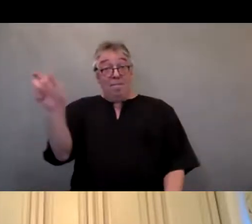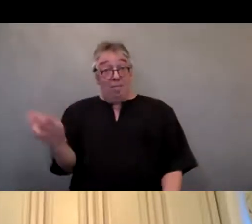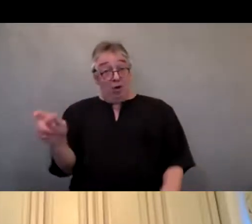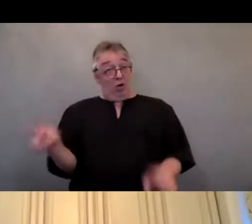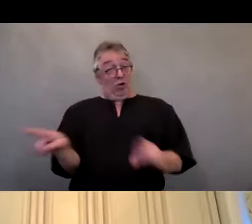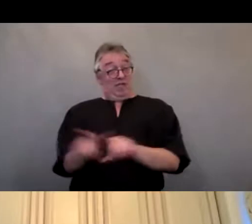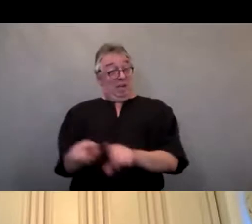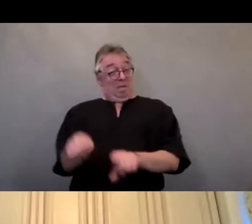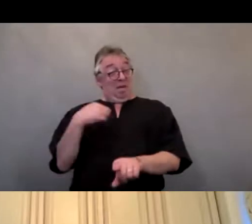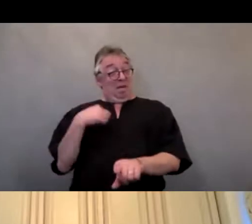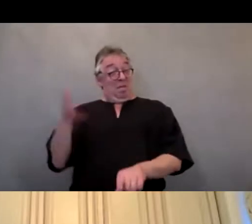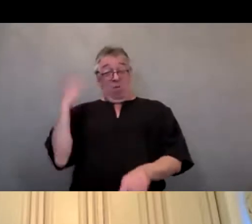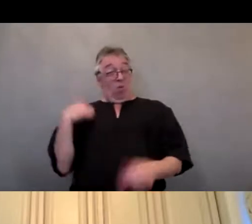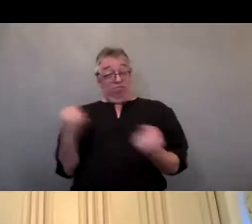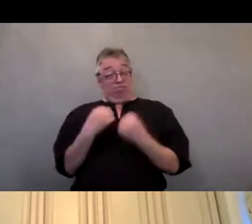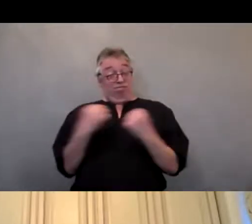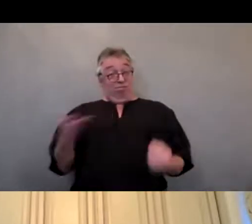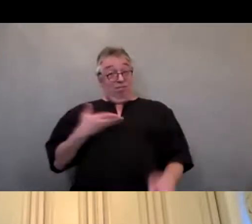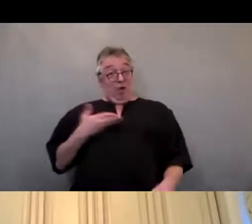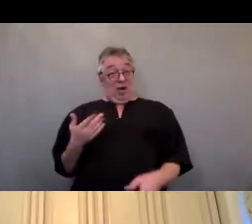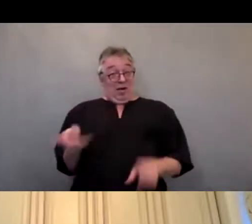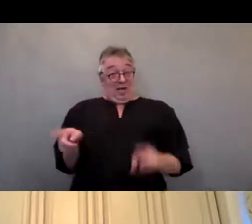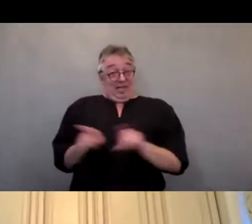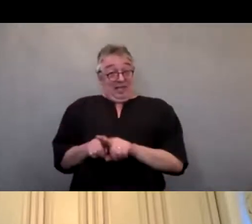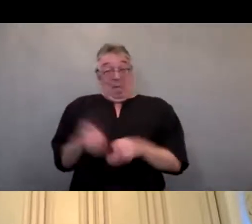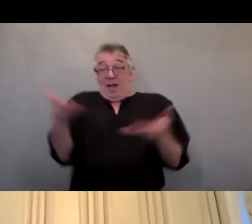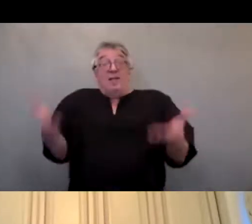gotten it way back then, but no. So but people now can get it and